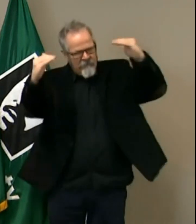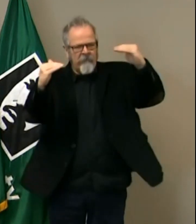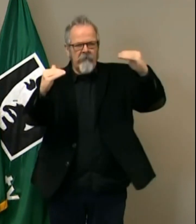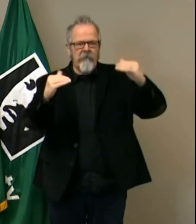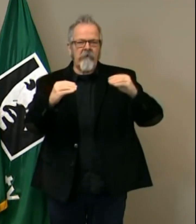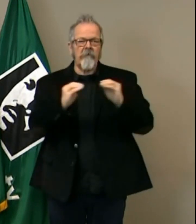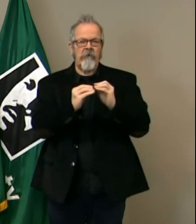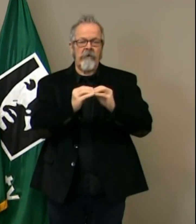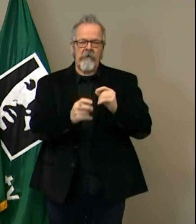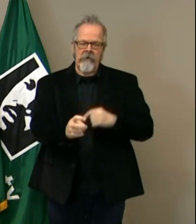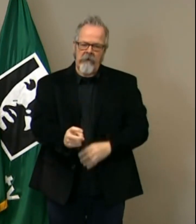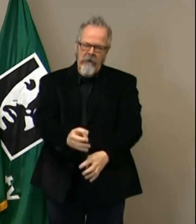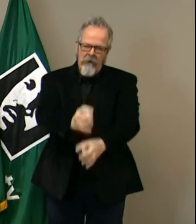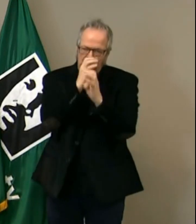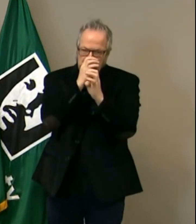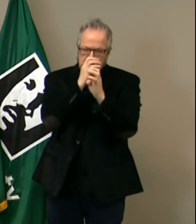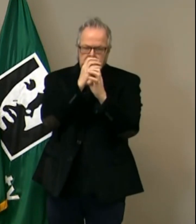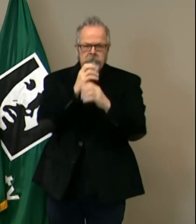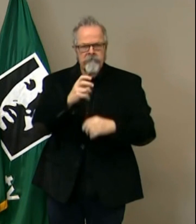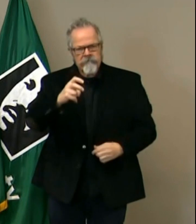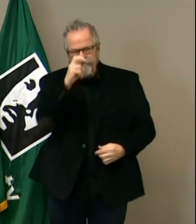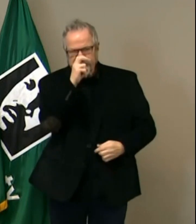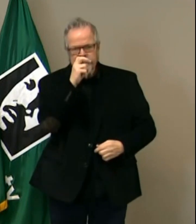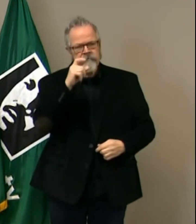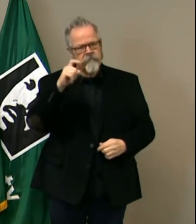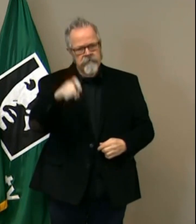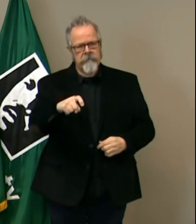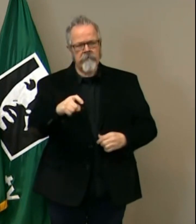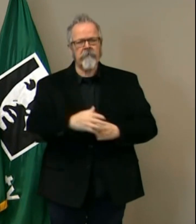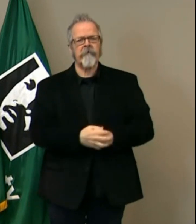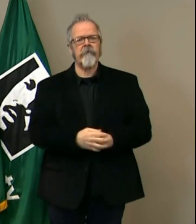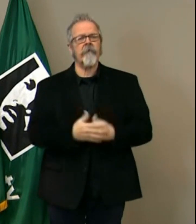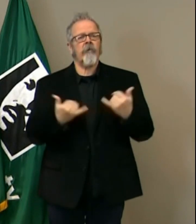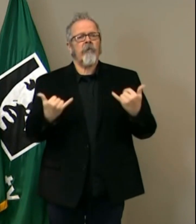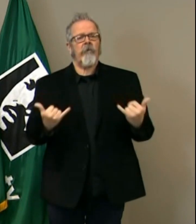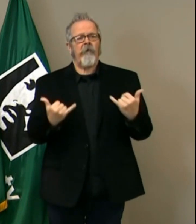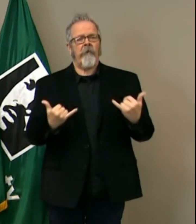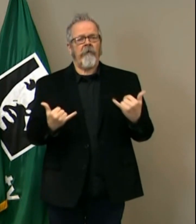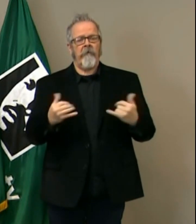will implement new directives governing events restaurants social establishments